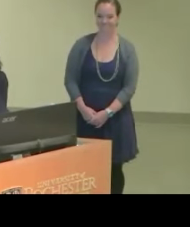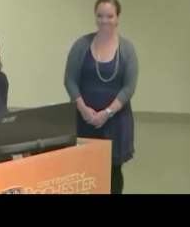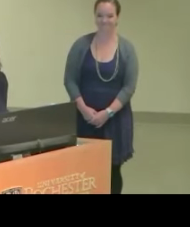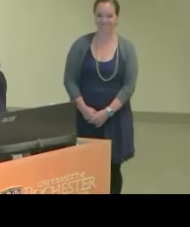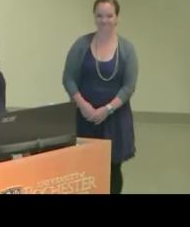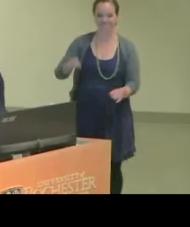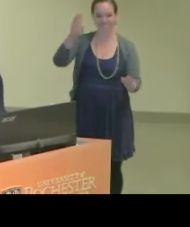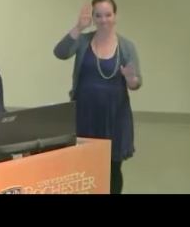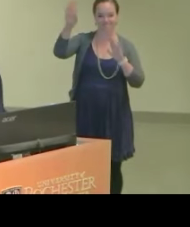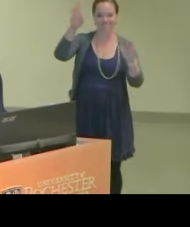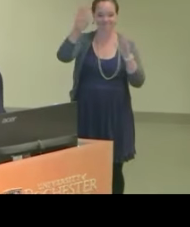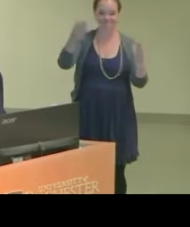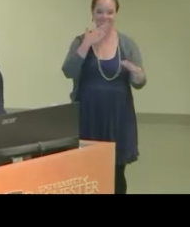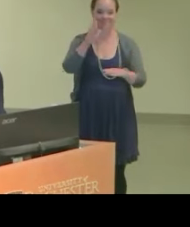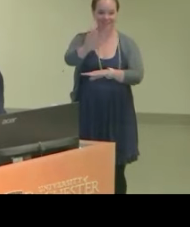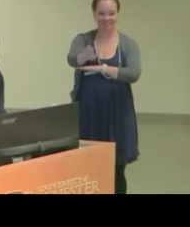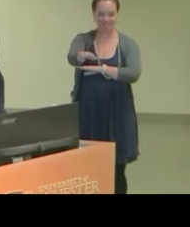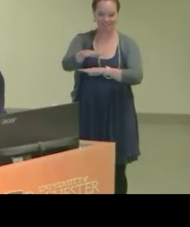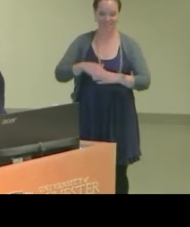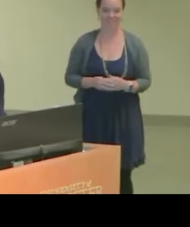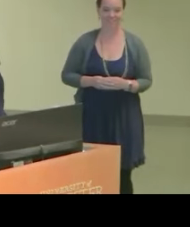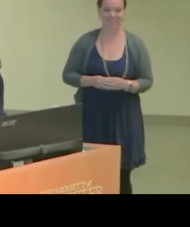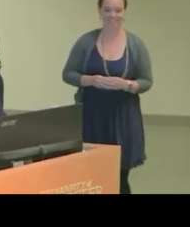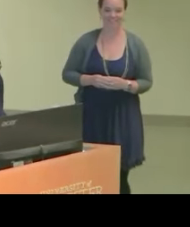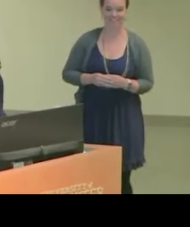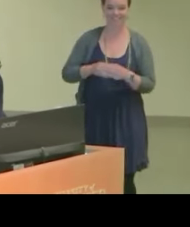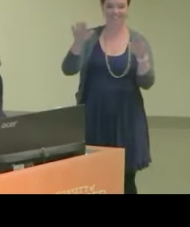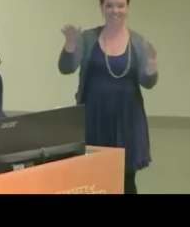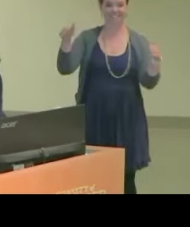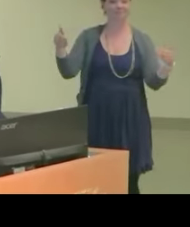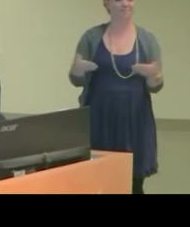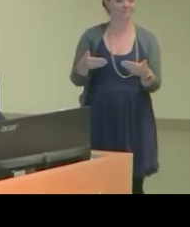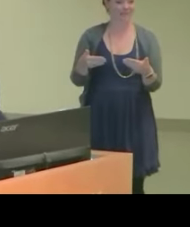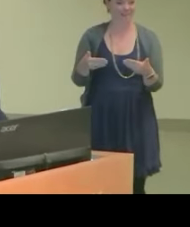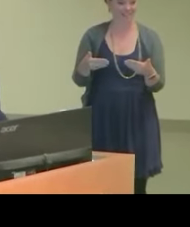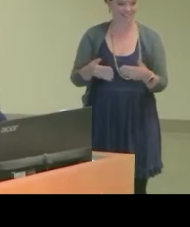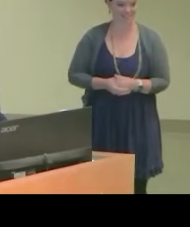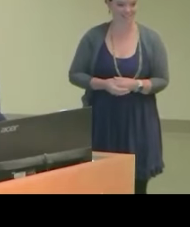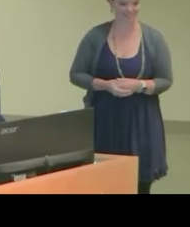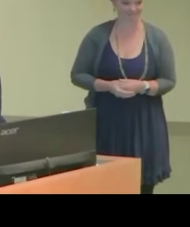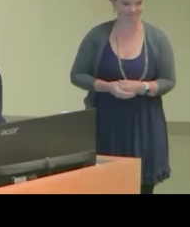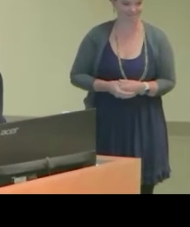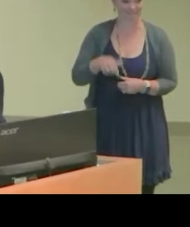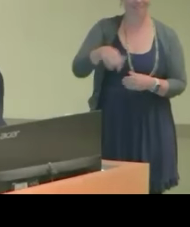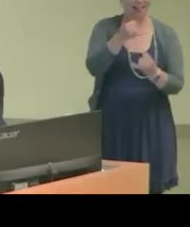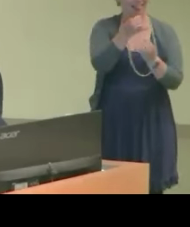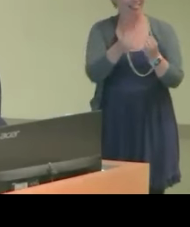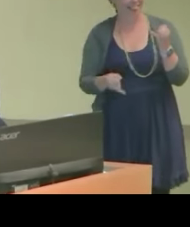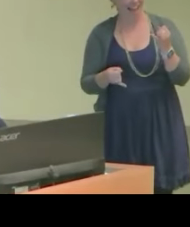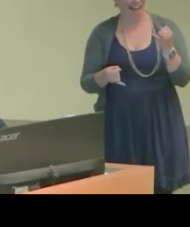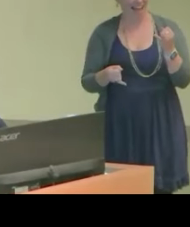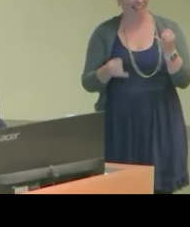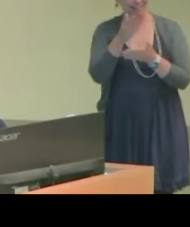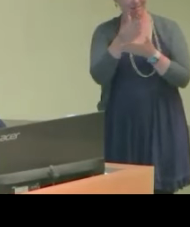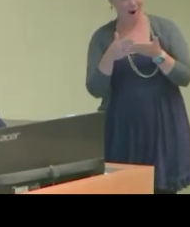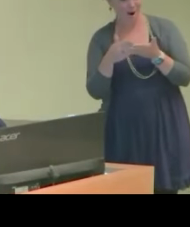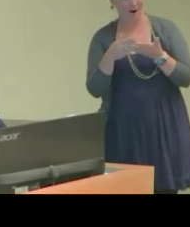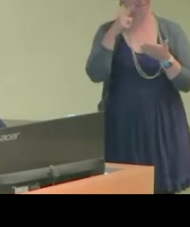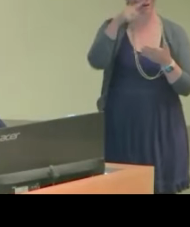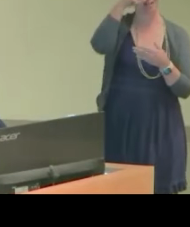well good afternoon everyone and Welcome to our last installation of the summer Brown Bag series